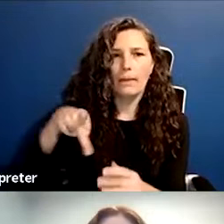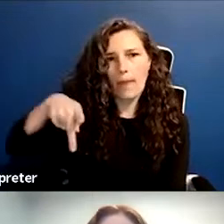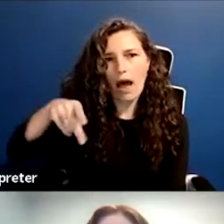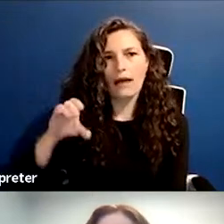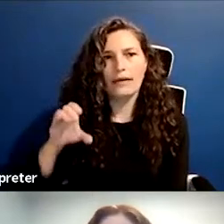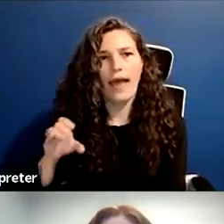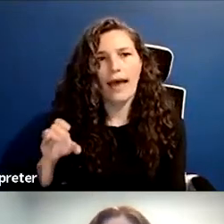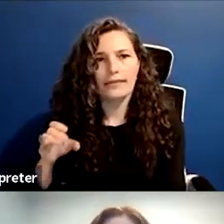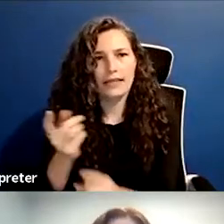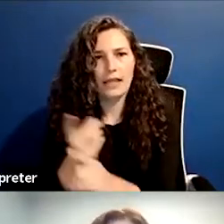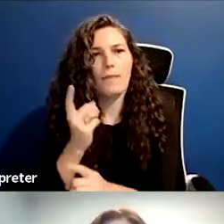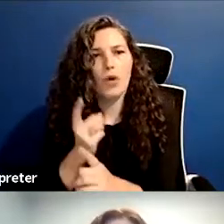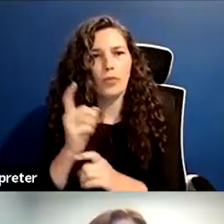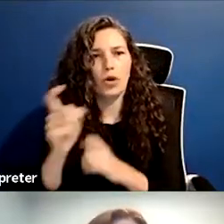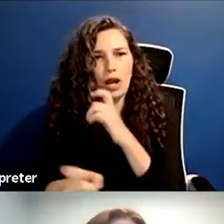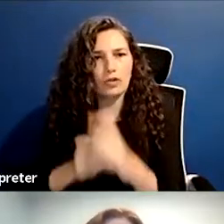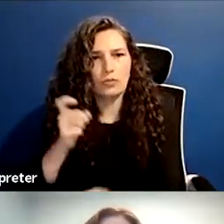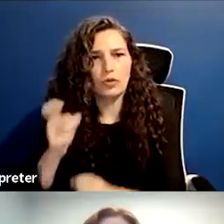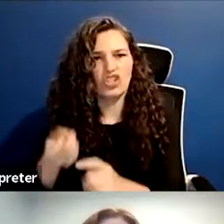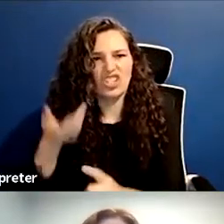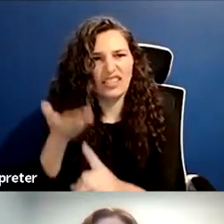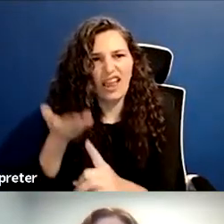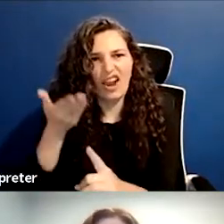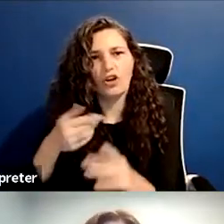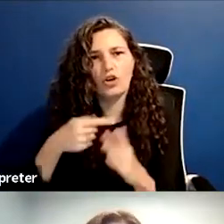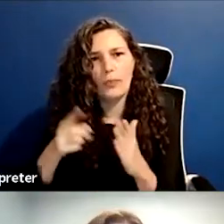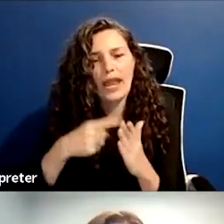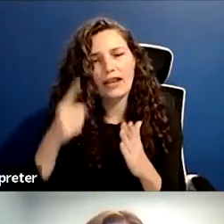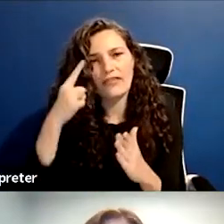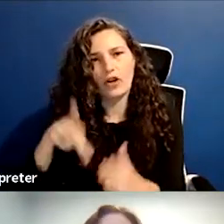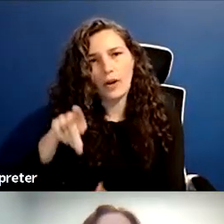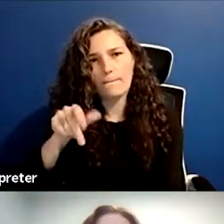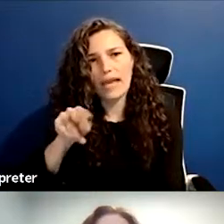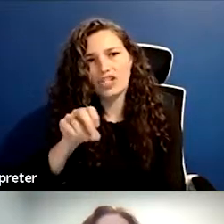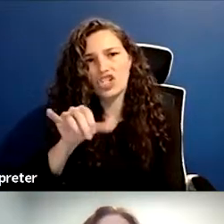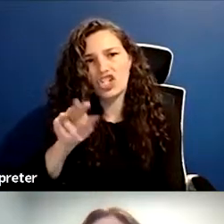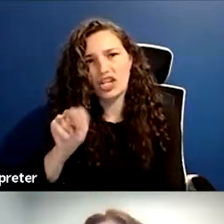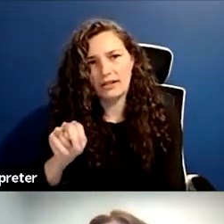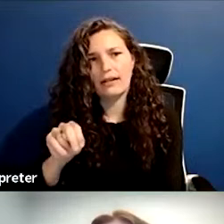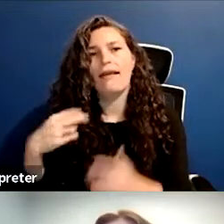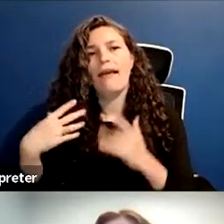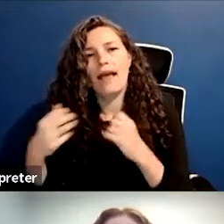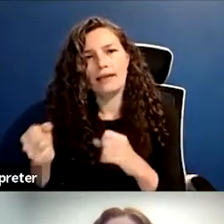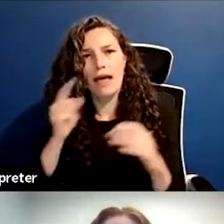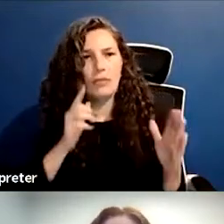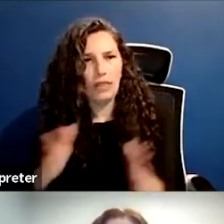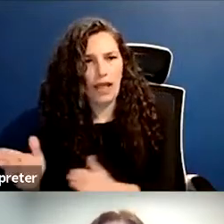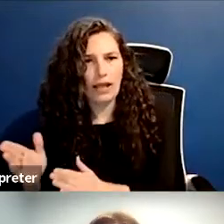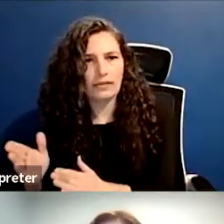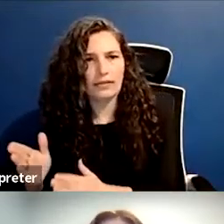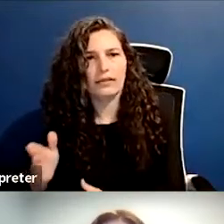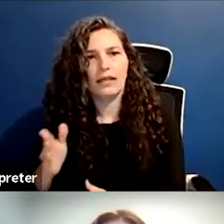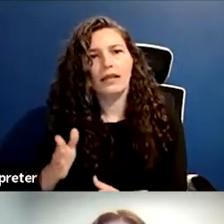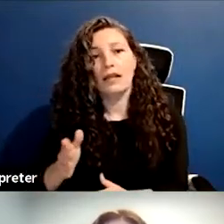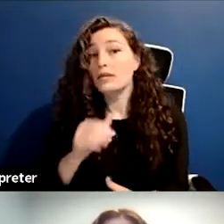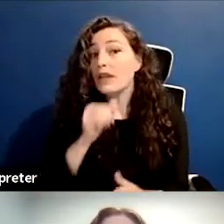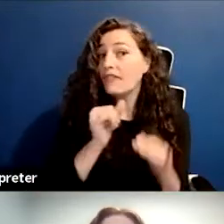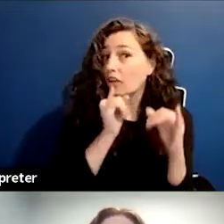And one more time, this one's not for individuals. This one's just for companies. I should mention that the rates in both of these contracts